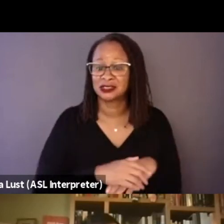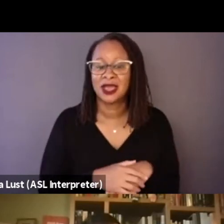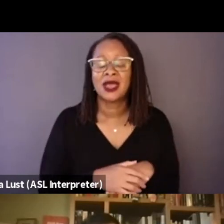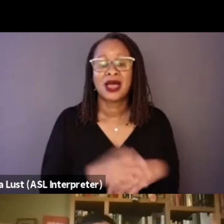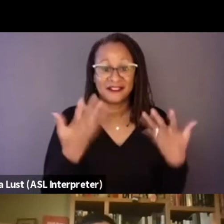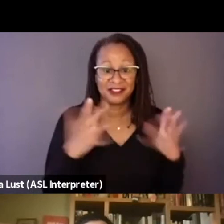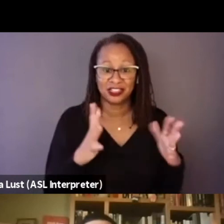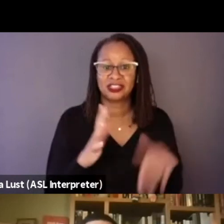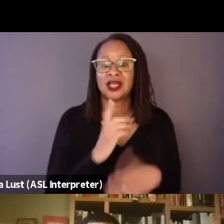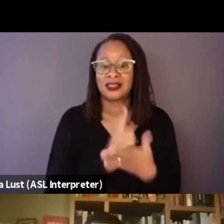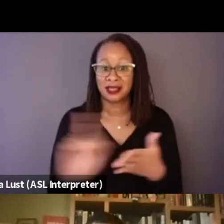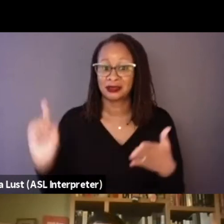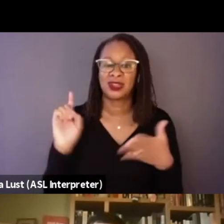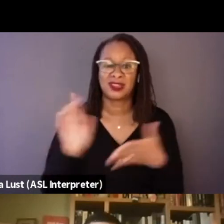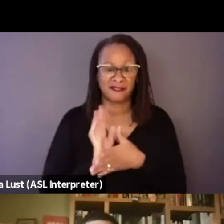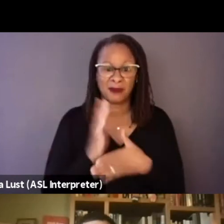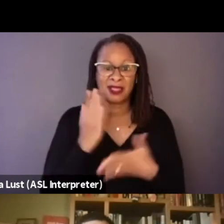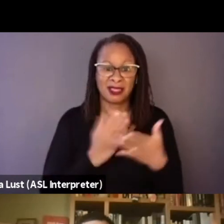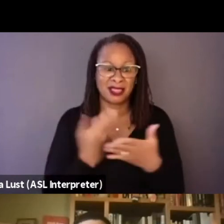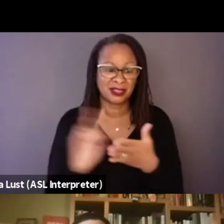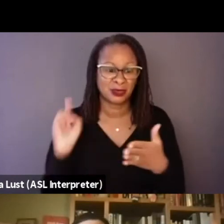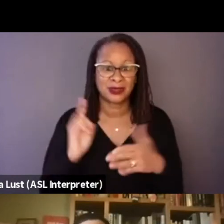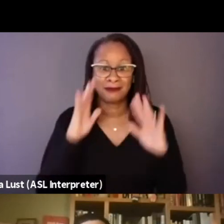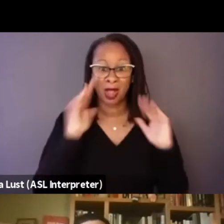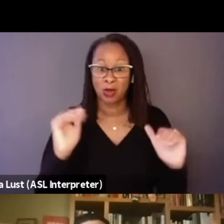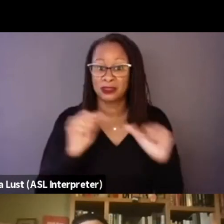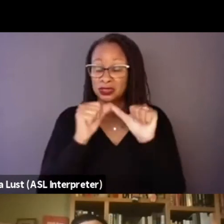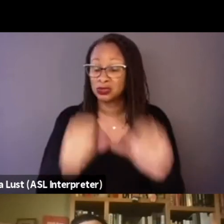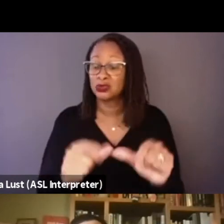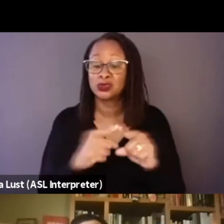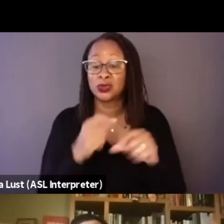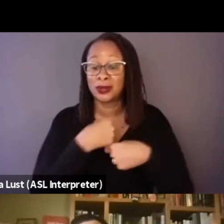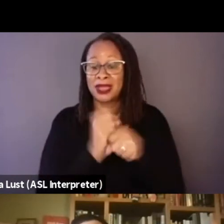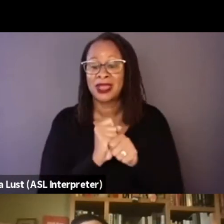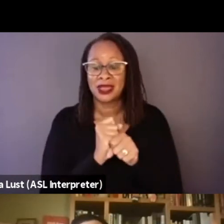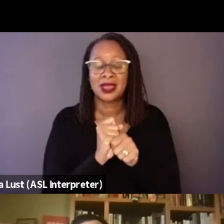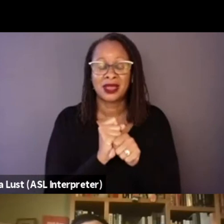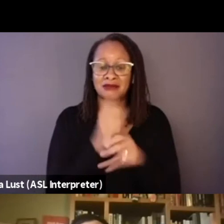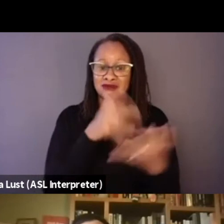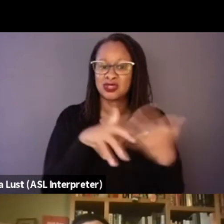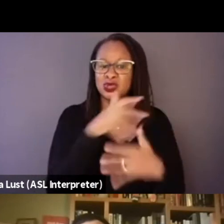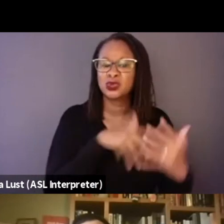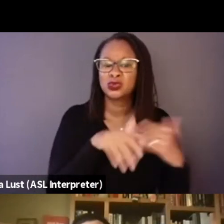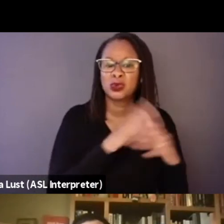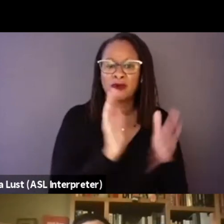and I hope to continue to make social movies because it's the more important thing for me.